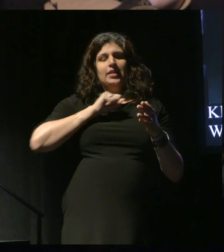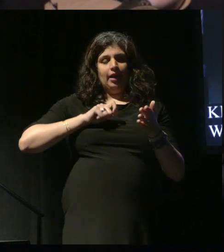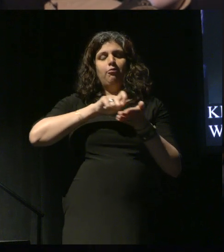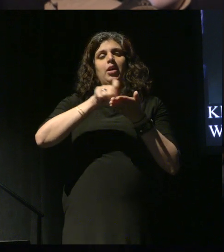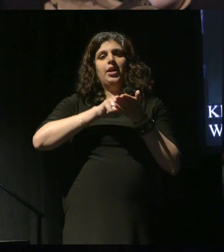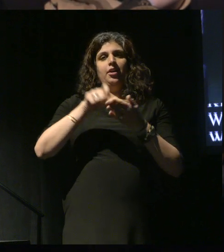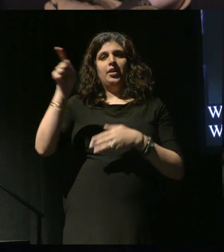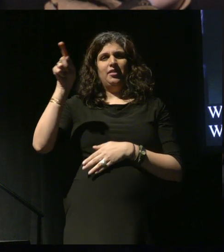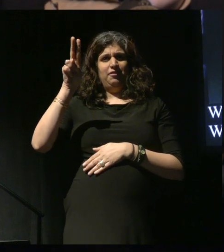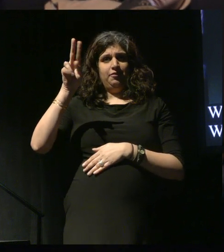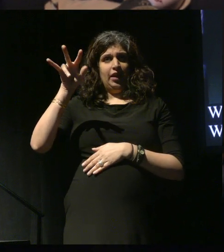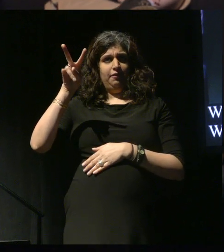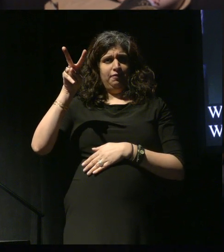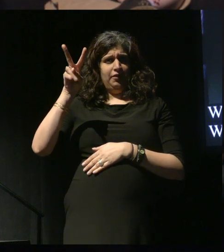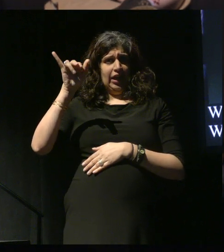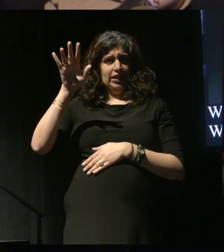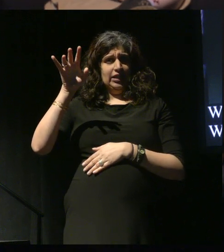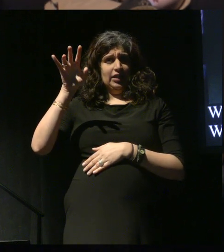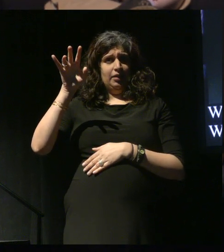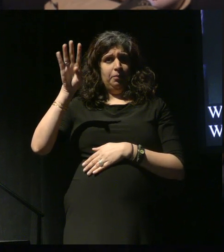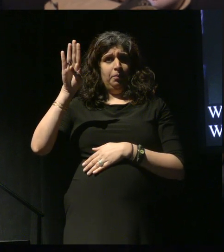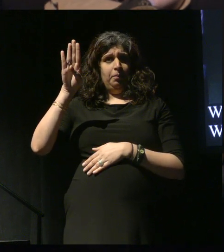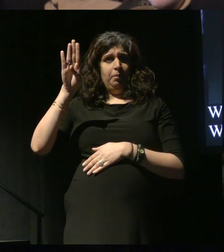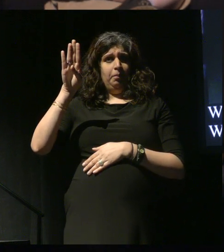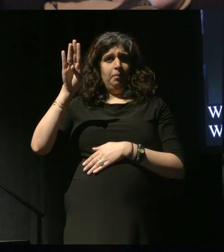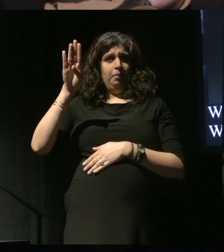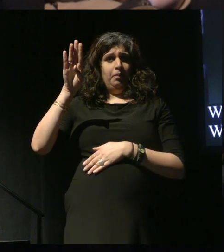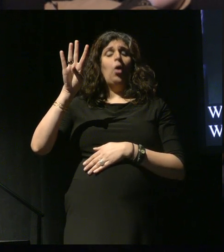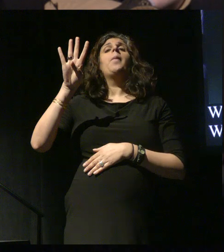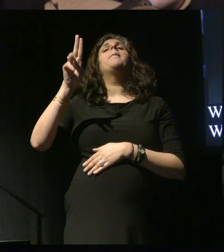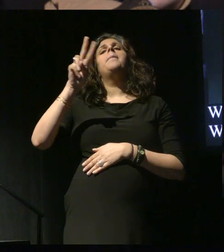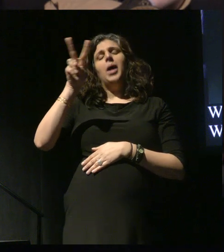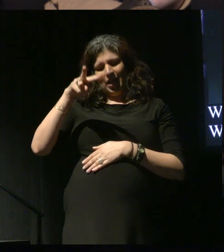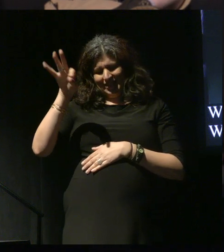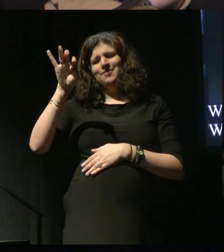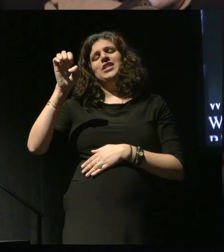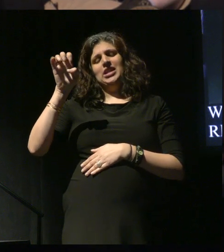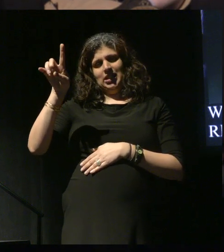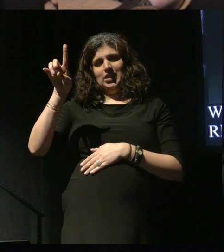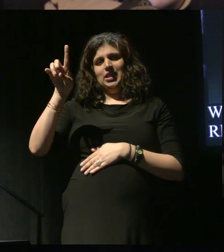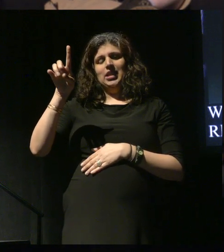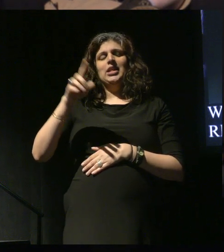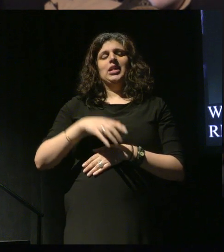like there were articles, right? But it's such a double-edged sword, because it also means